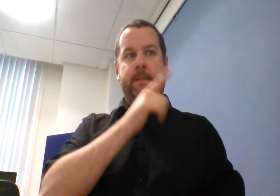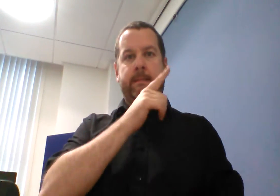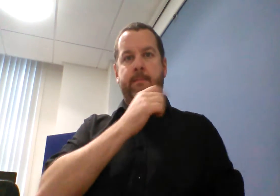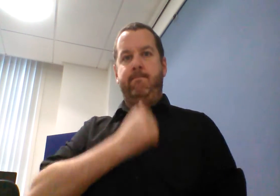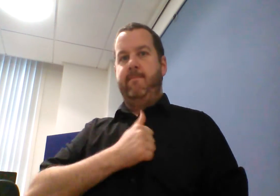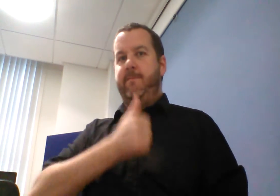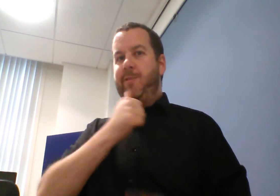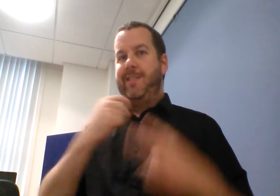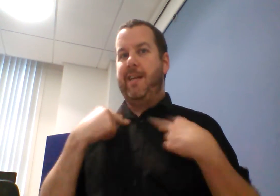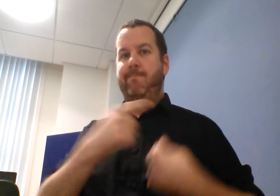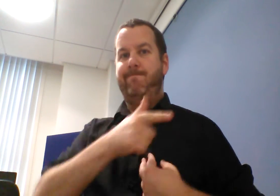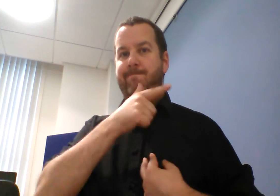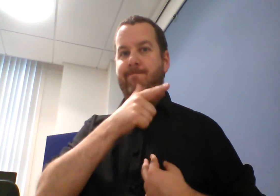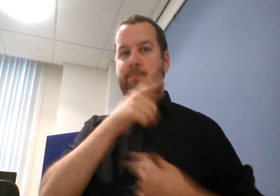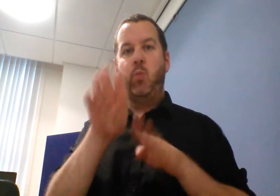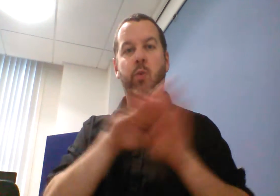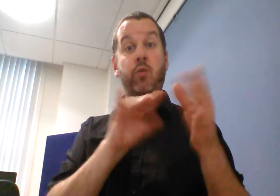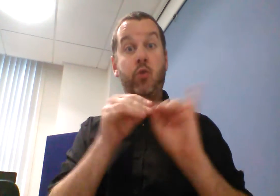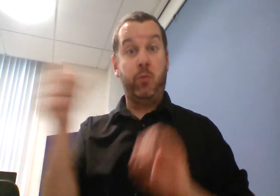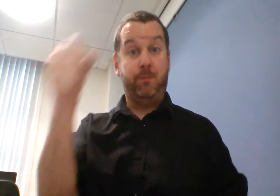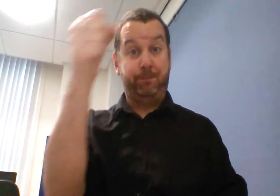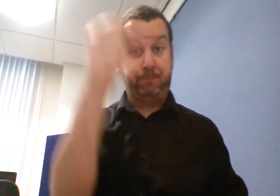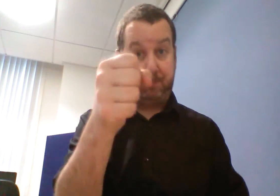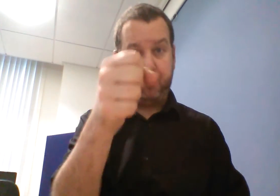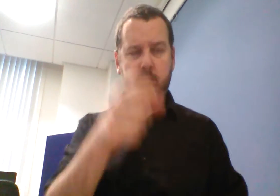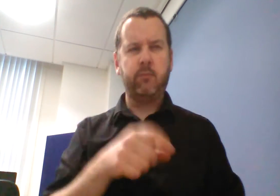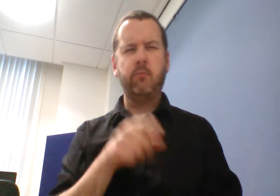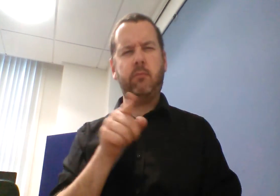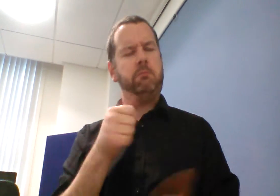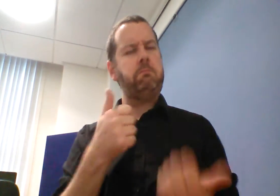Or should you stick to your first language, speech – and use an interpreter?